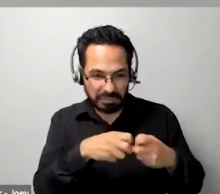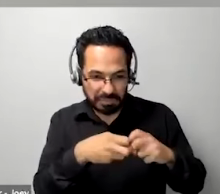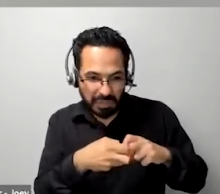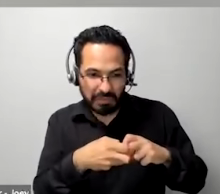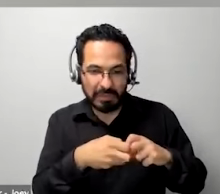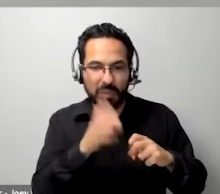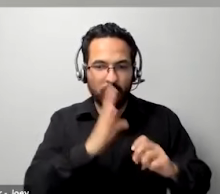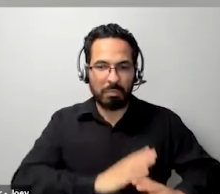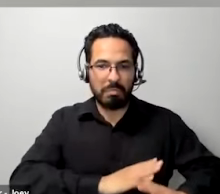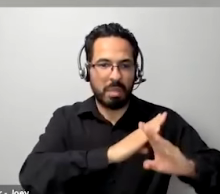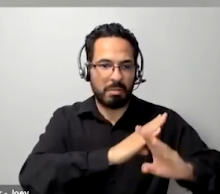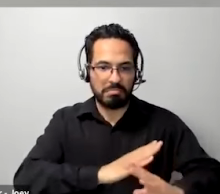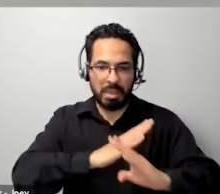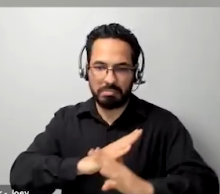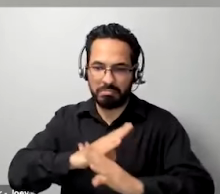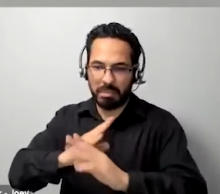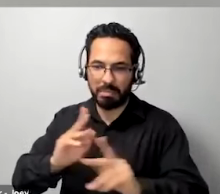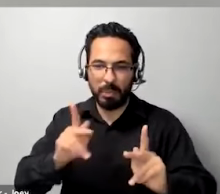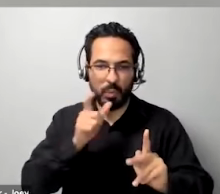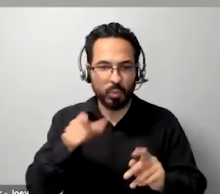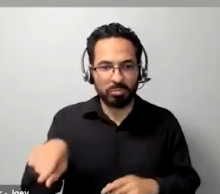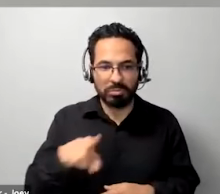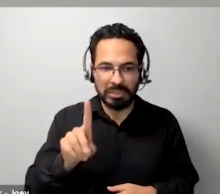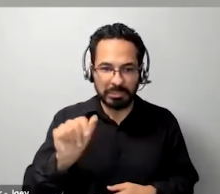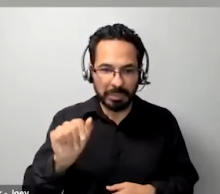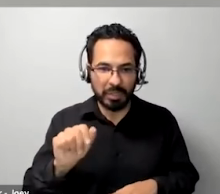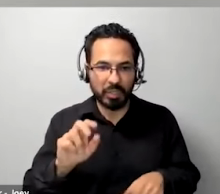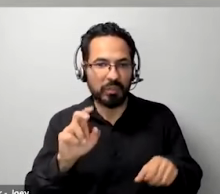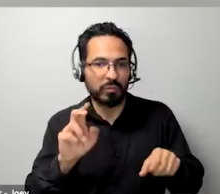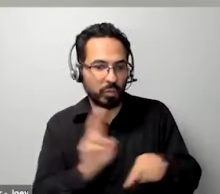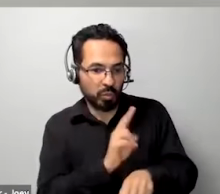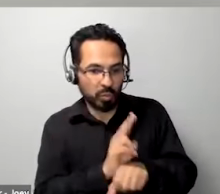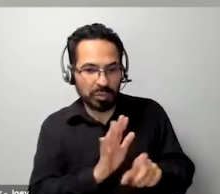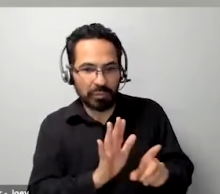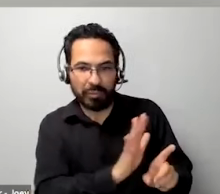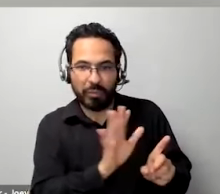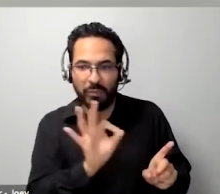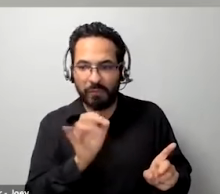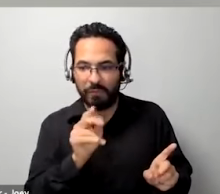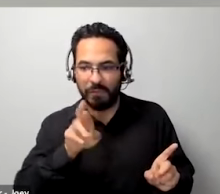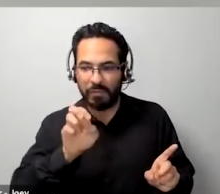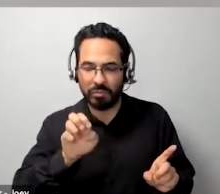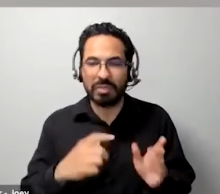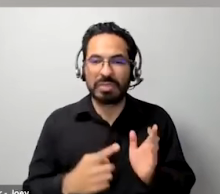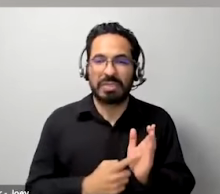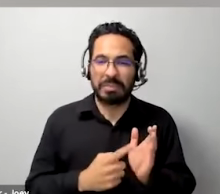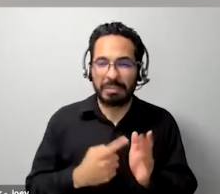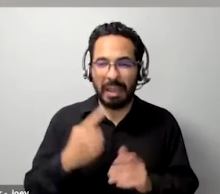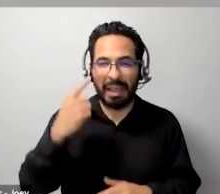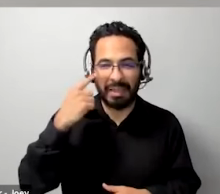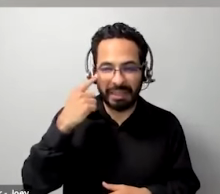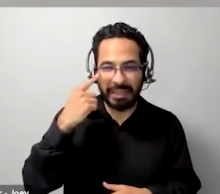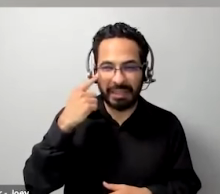with a particular disability from using their feature. So sometimes, I think it's coming from a place of not knowing